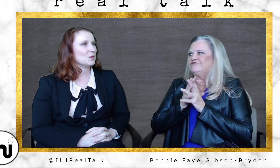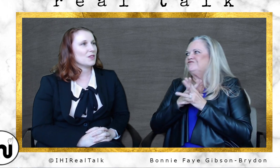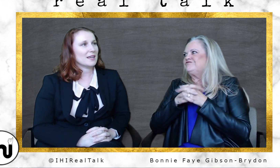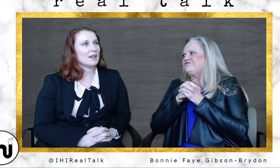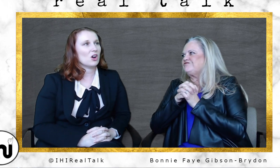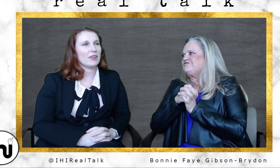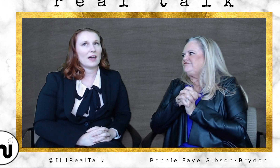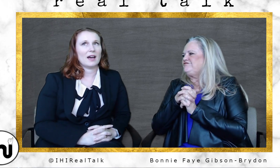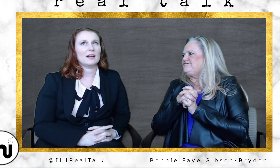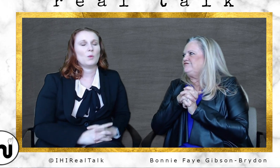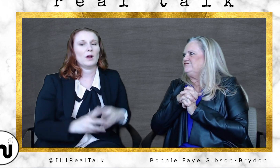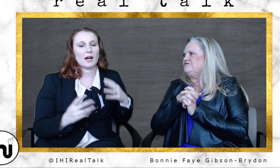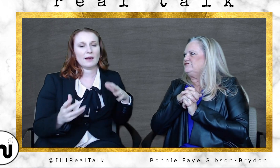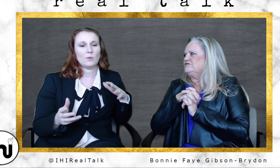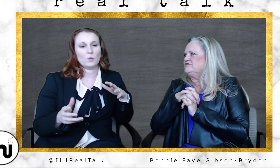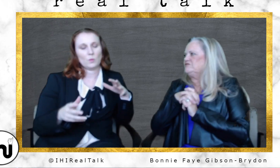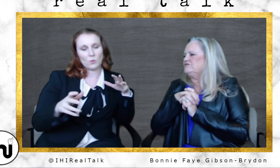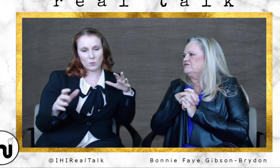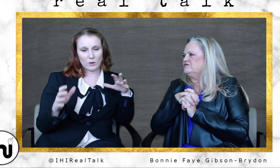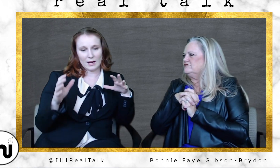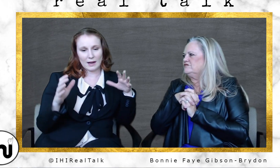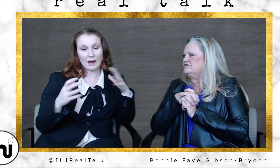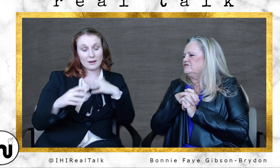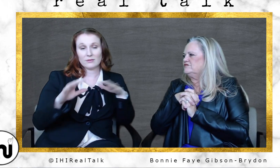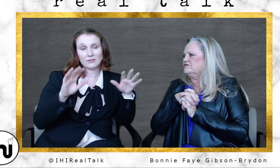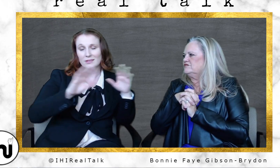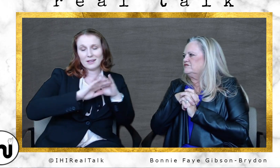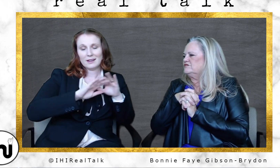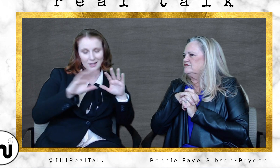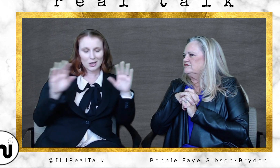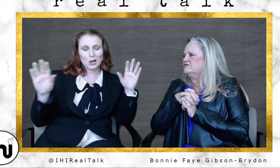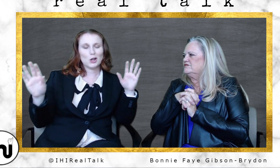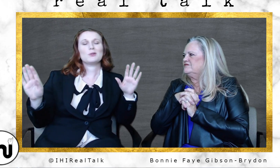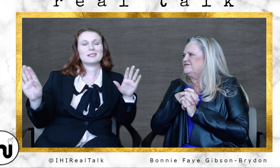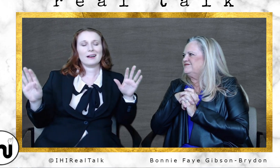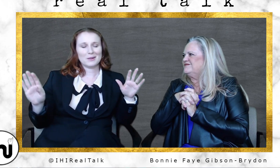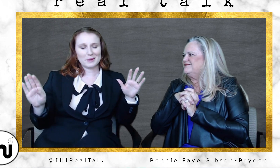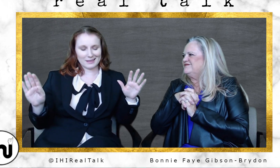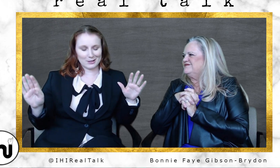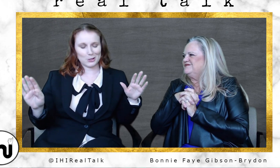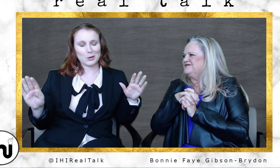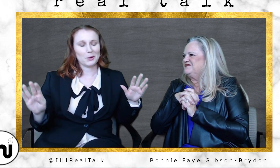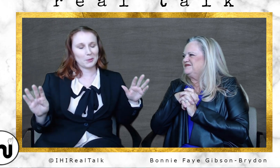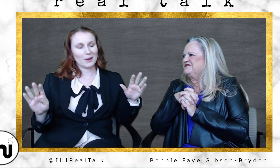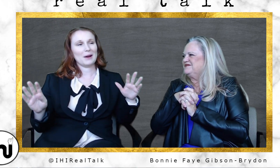Desirée: Hmm, so thinking on that, what I when I... I have no desire to be a legal interpreter, but I